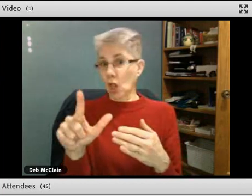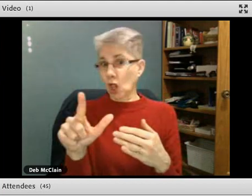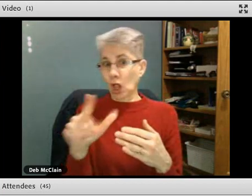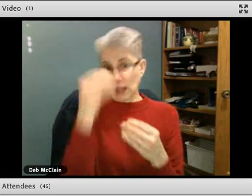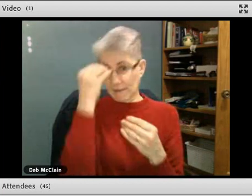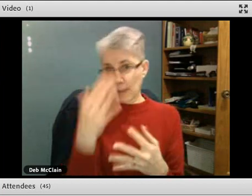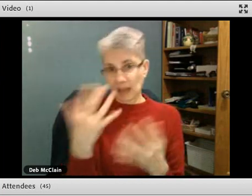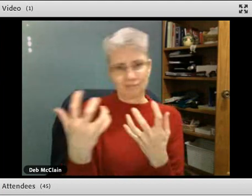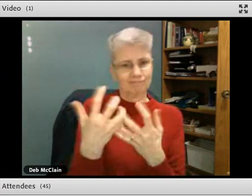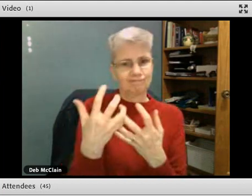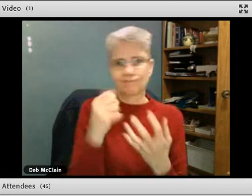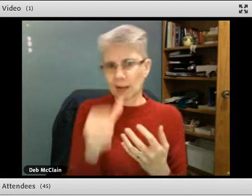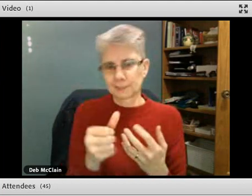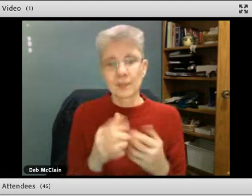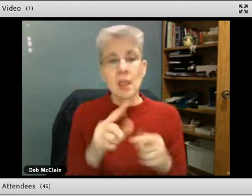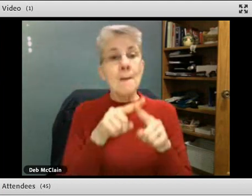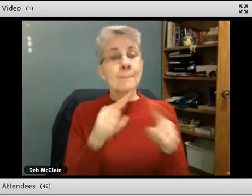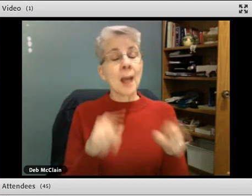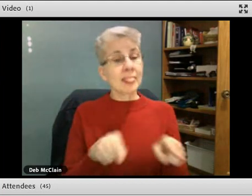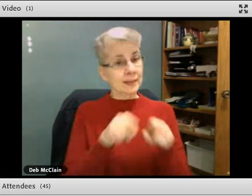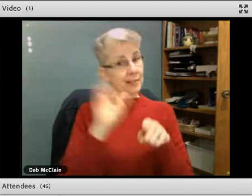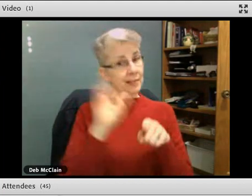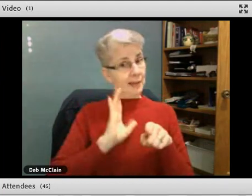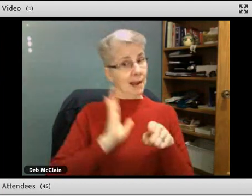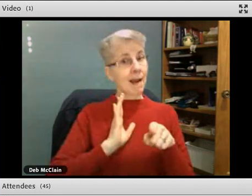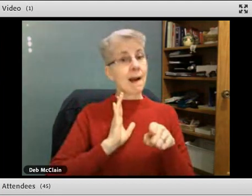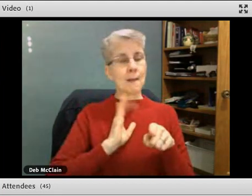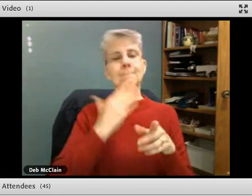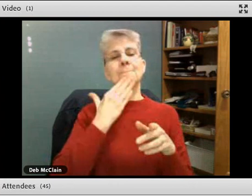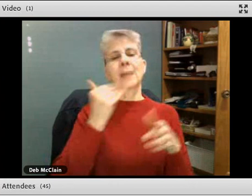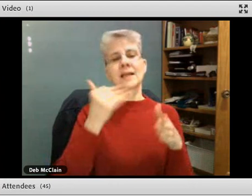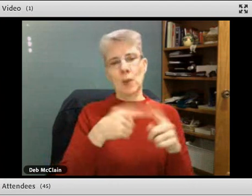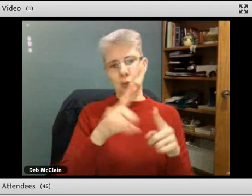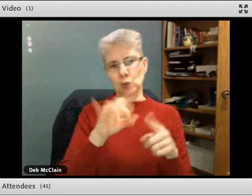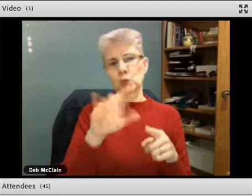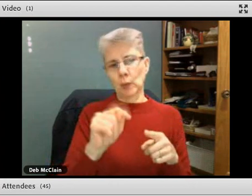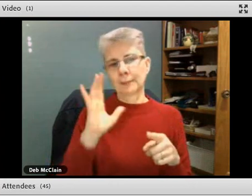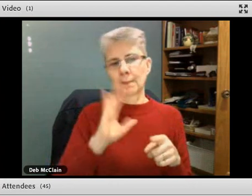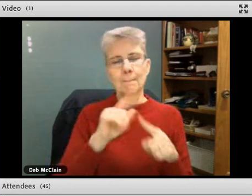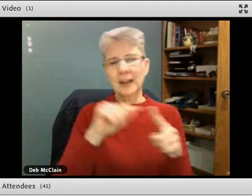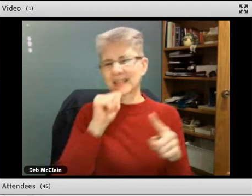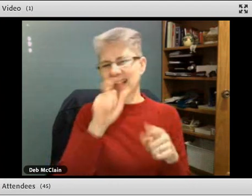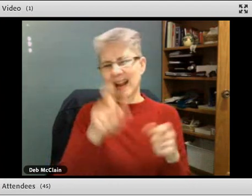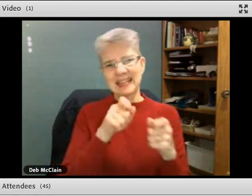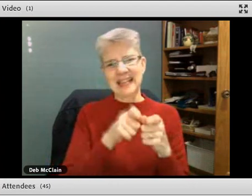but at the time, it was the best way to do it, but it's not exactly intuitive when you look at a MARC record.